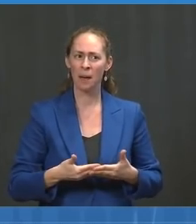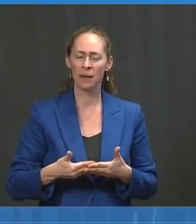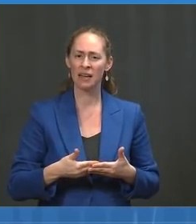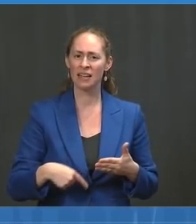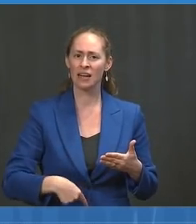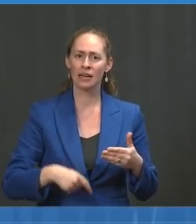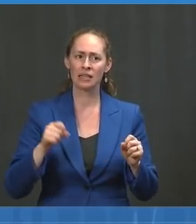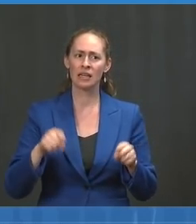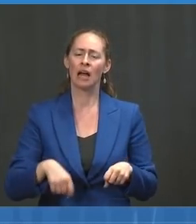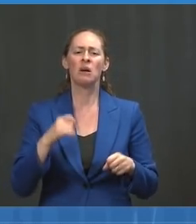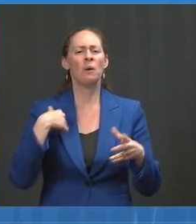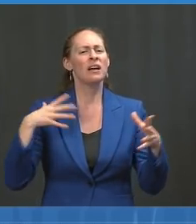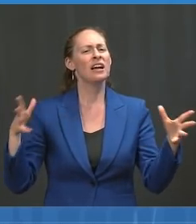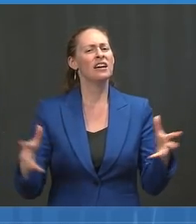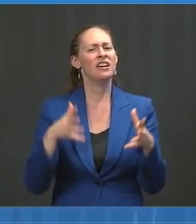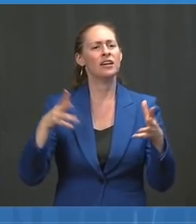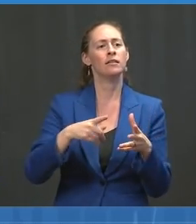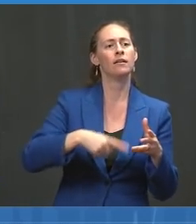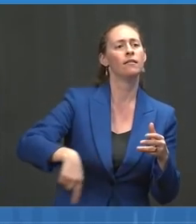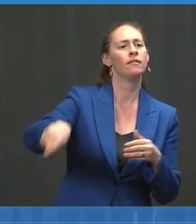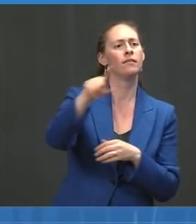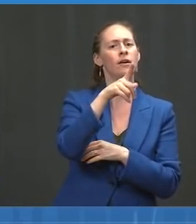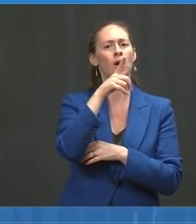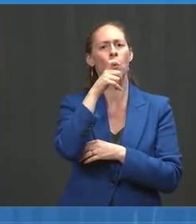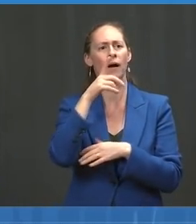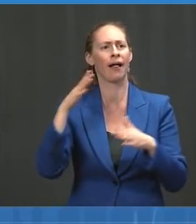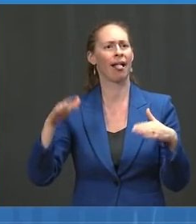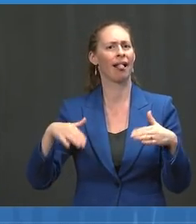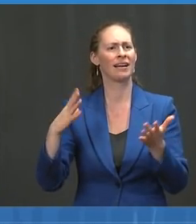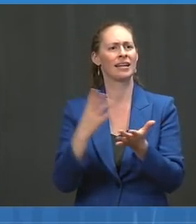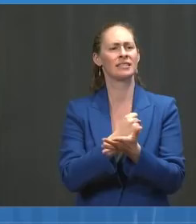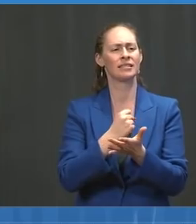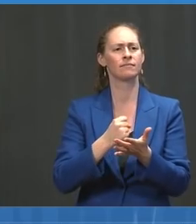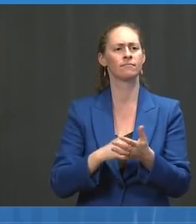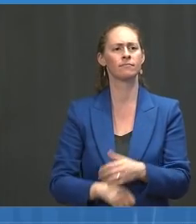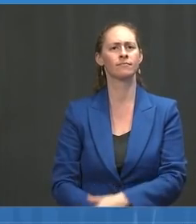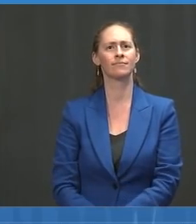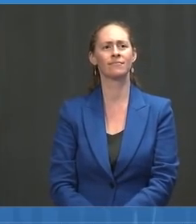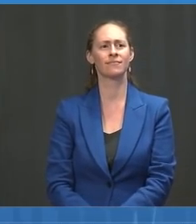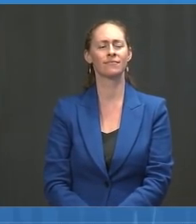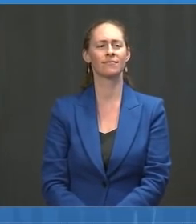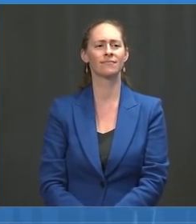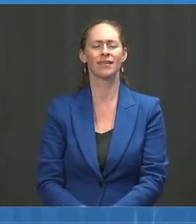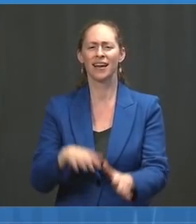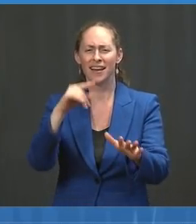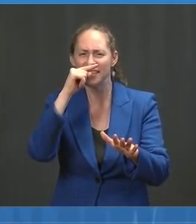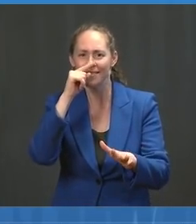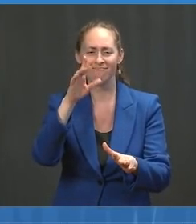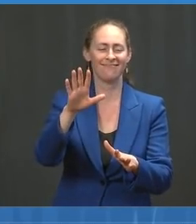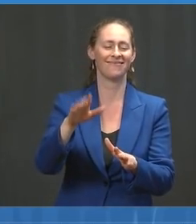as is the American College of OBGYN -- to vaccinate people before pregnancy or during pregnancy.